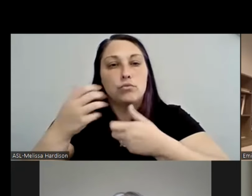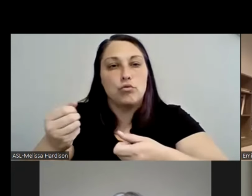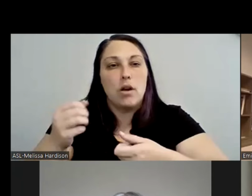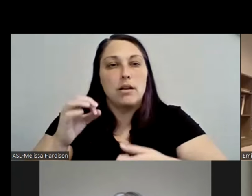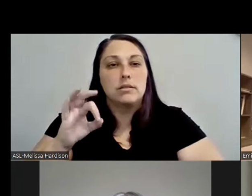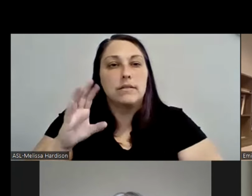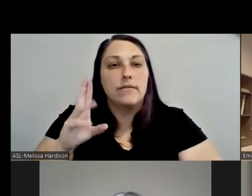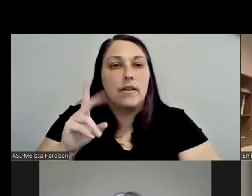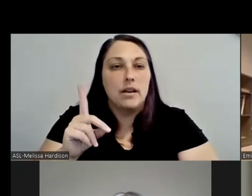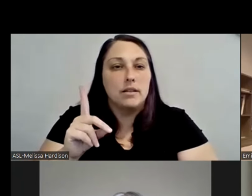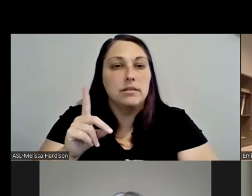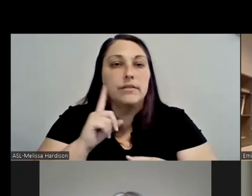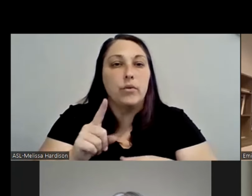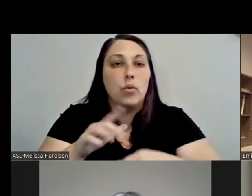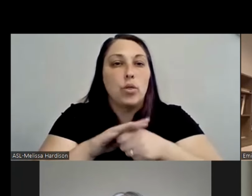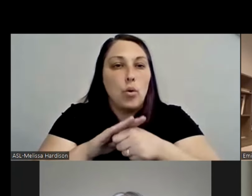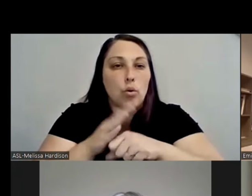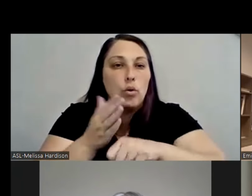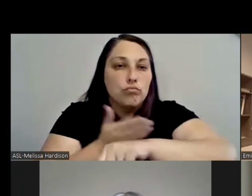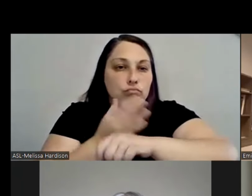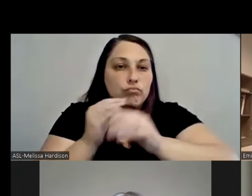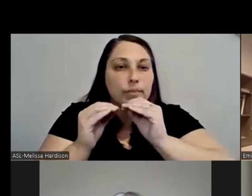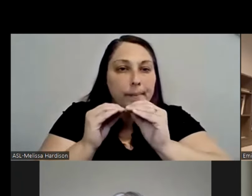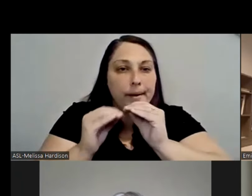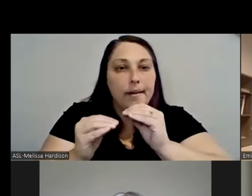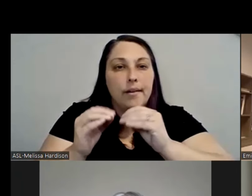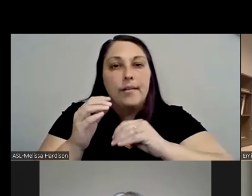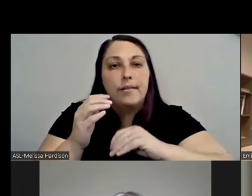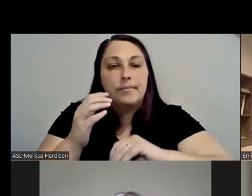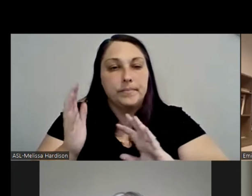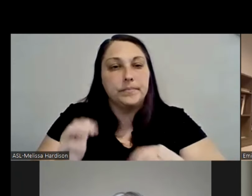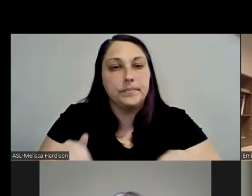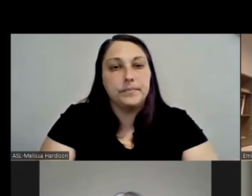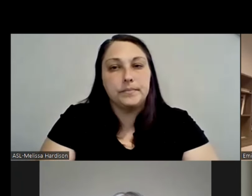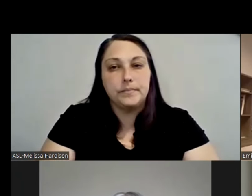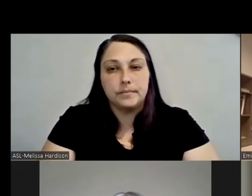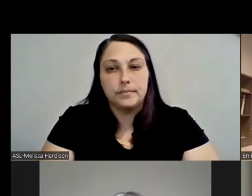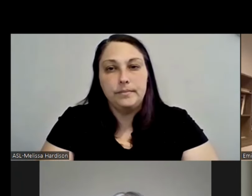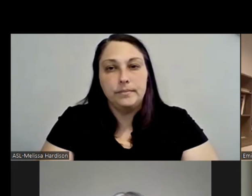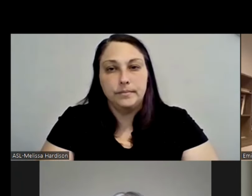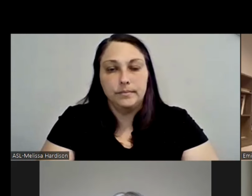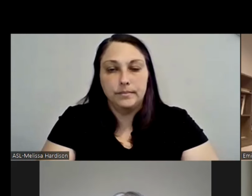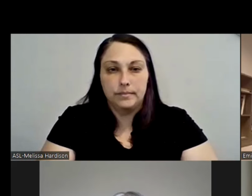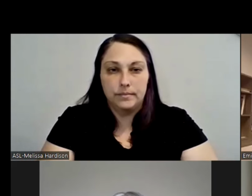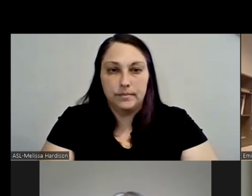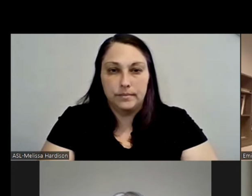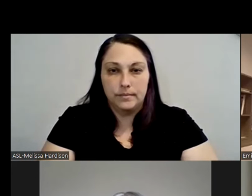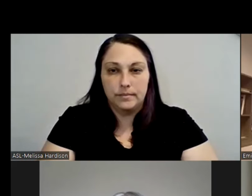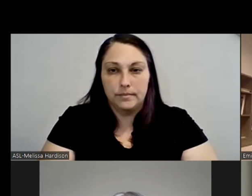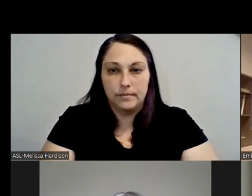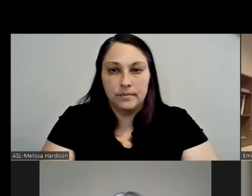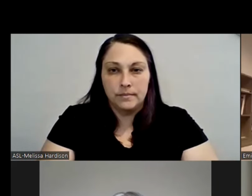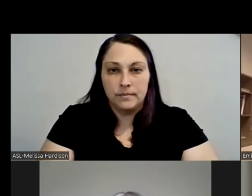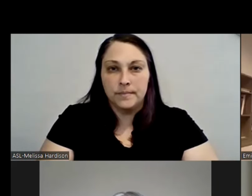Jon. I'm going to focus on why partnerships are important home modification!